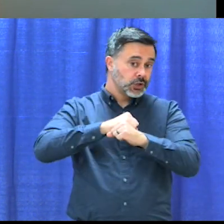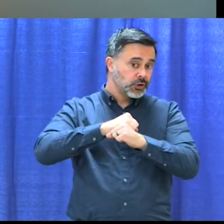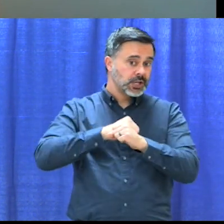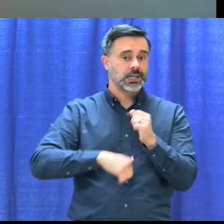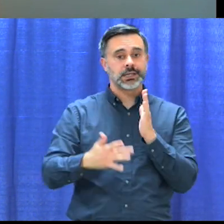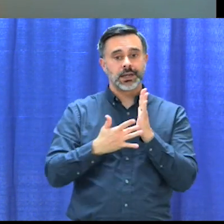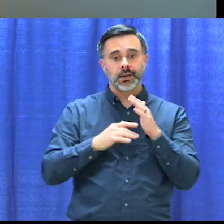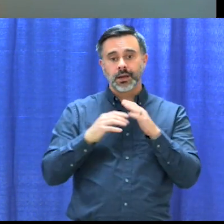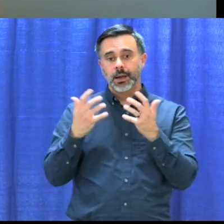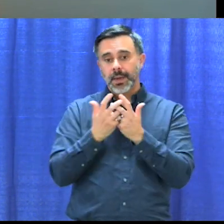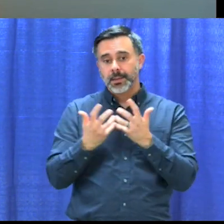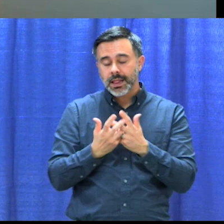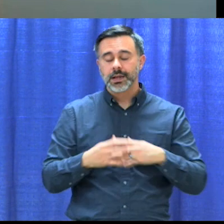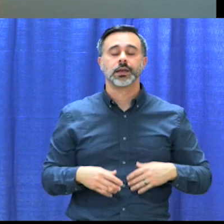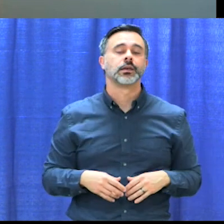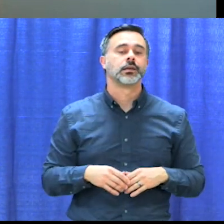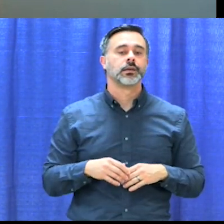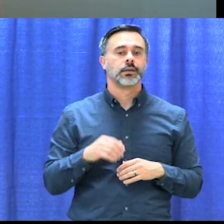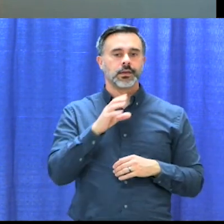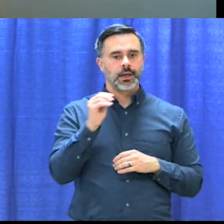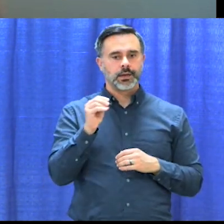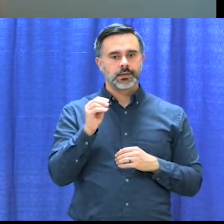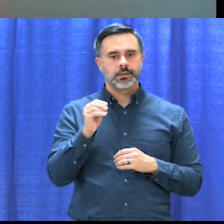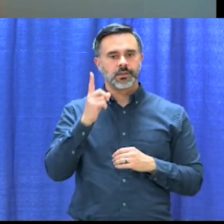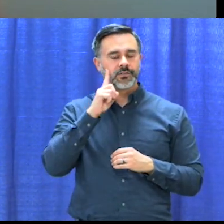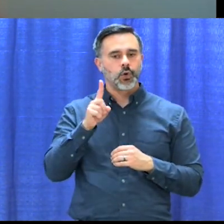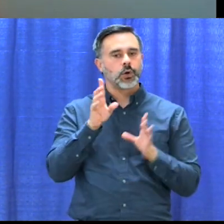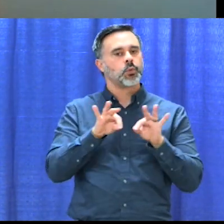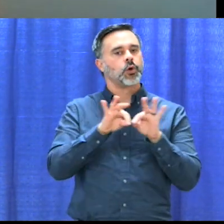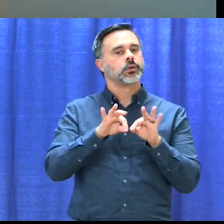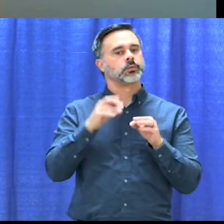compatibility and other important purposes on the providers network.